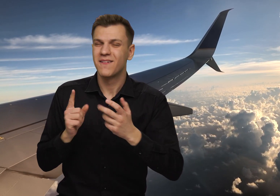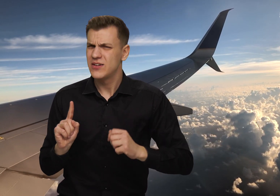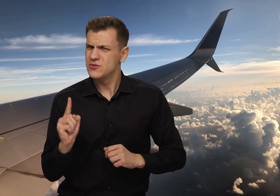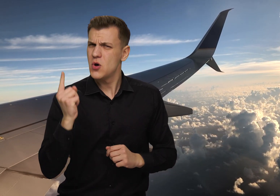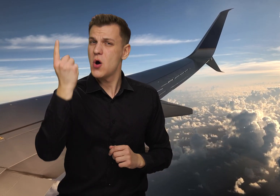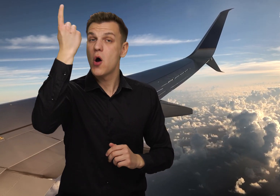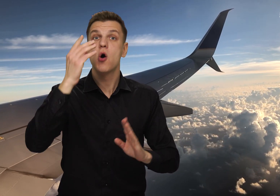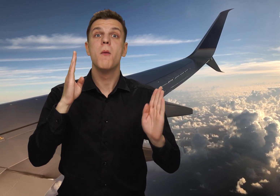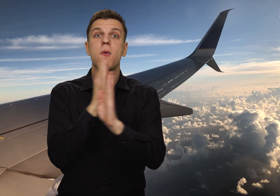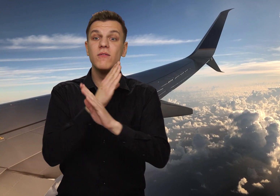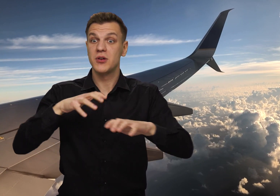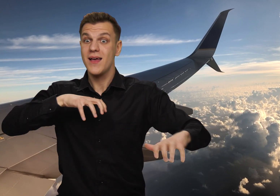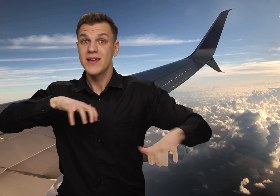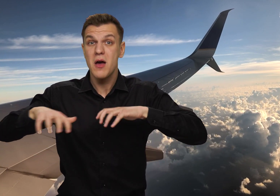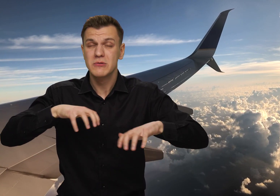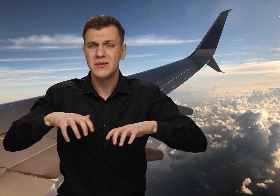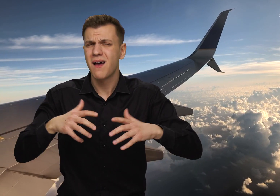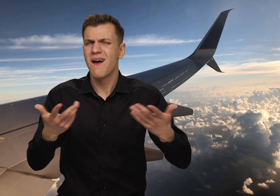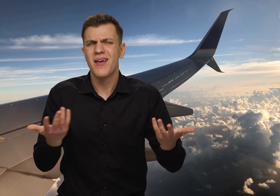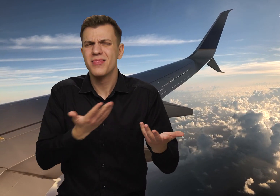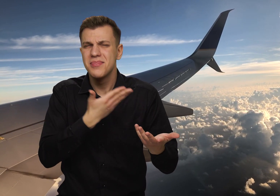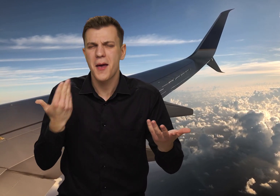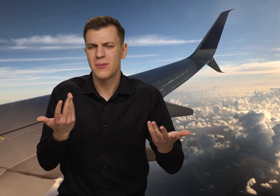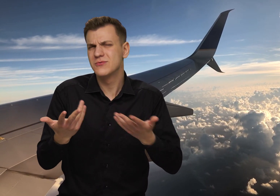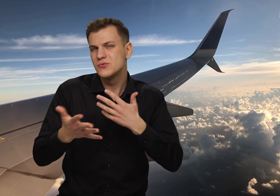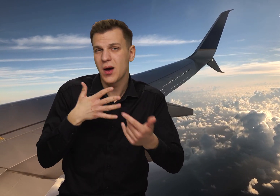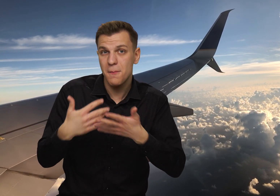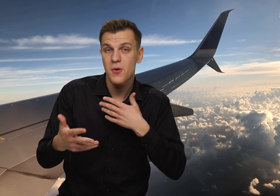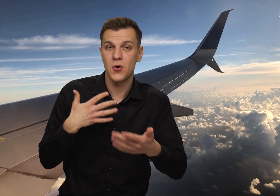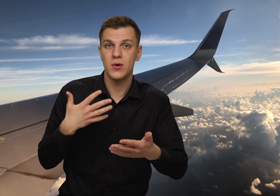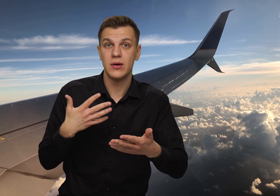Is when the air is less dense,